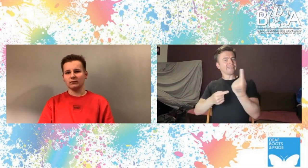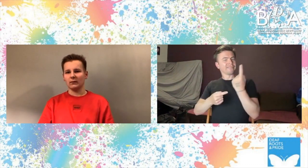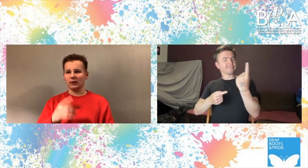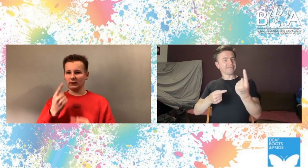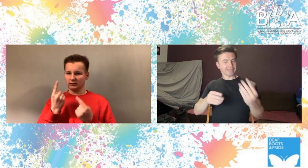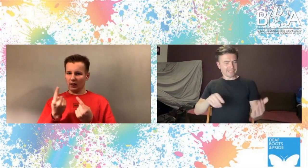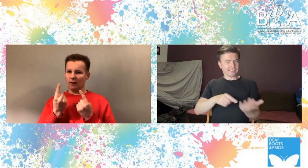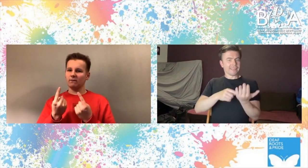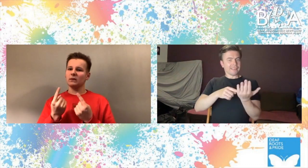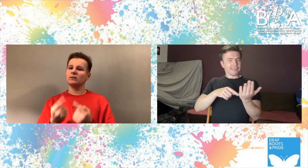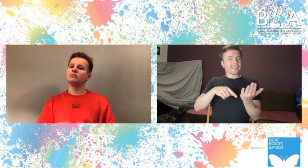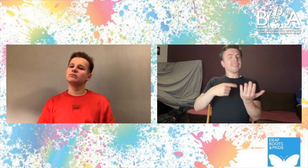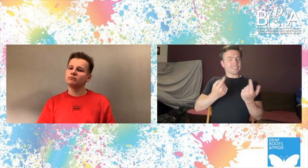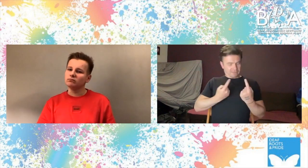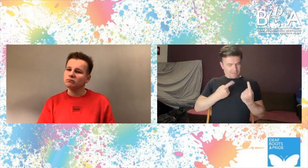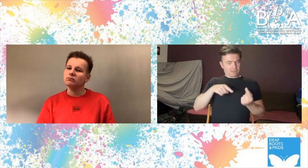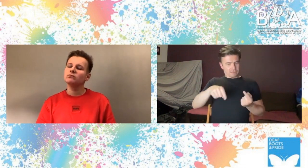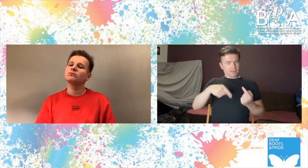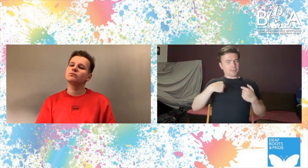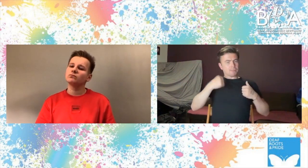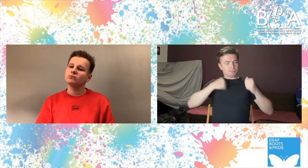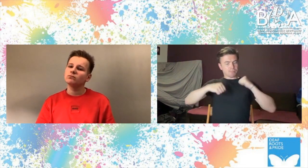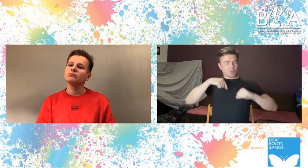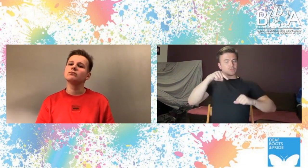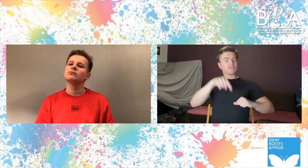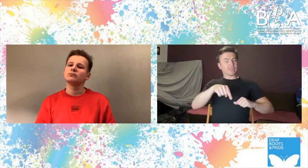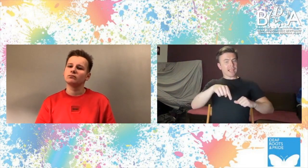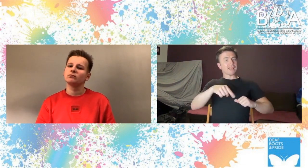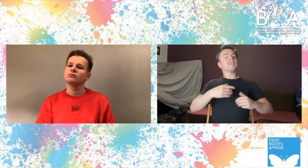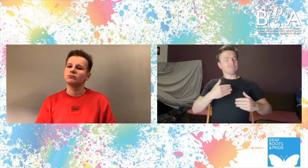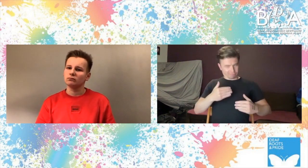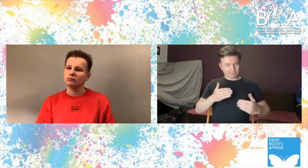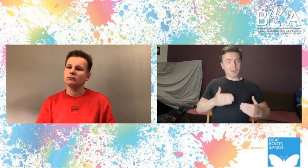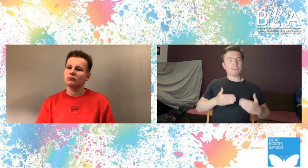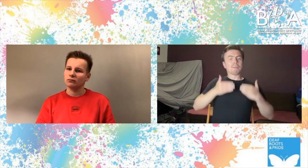They can make their own decisions. I am making what makes me proud that